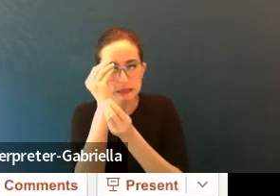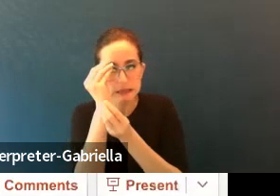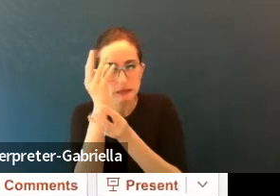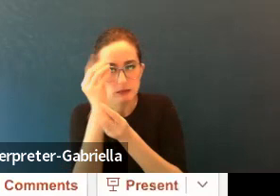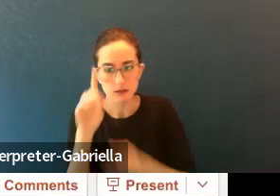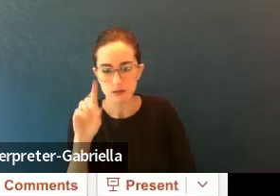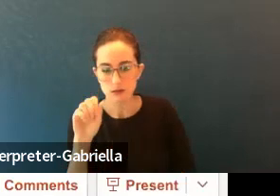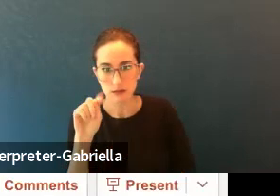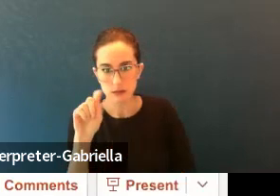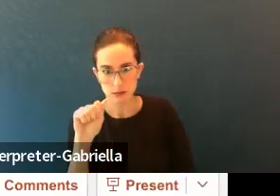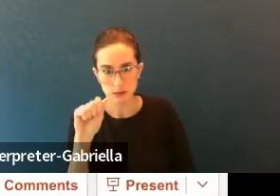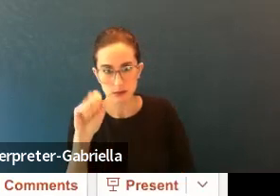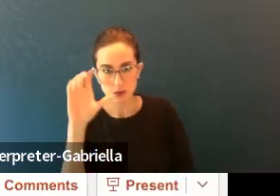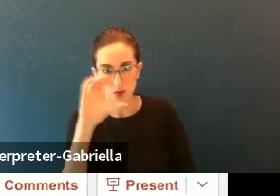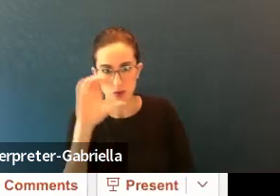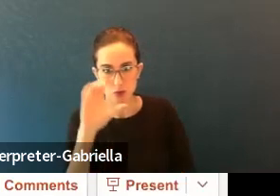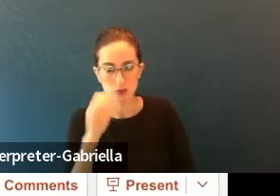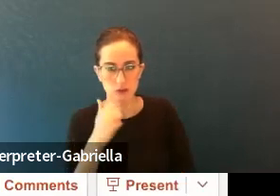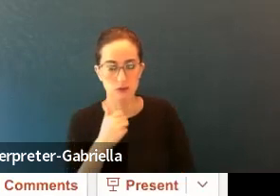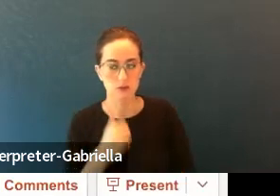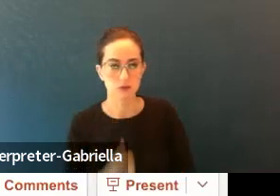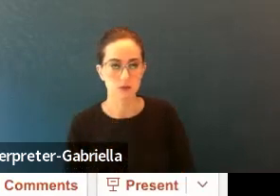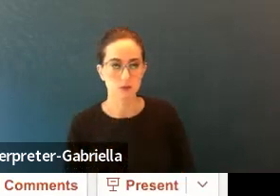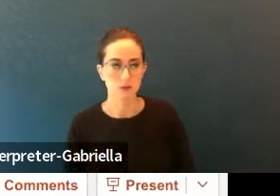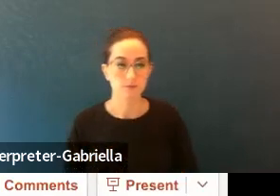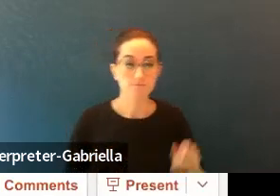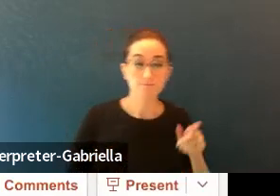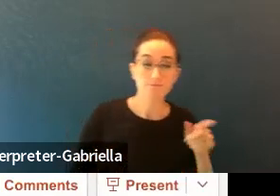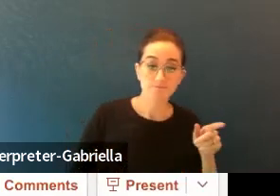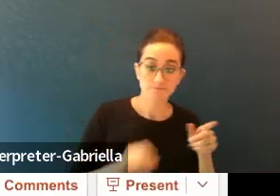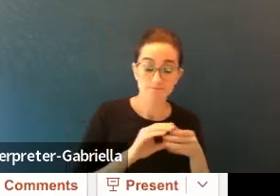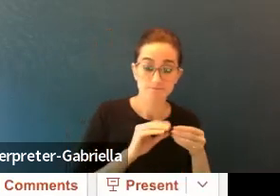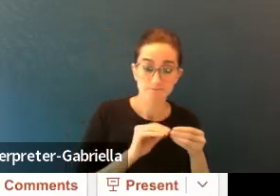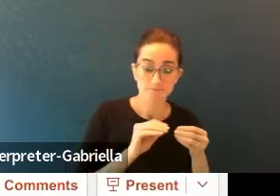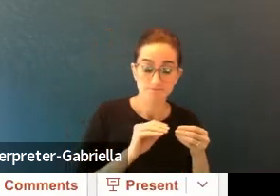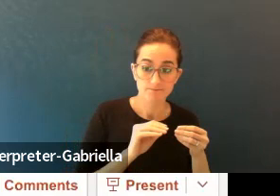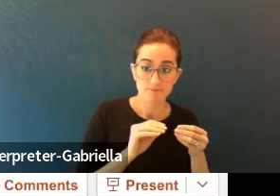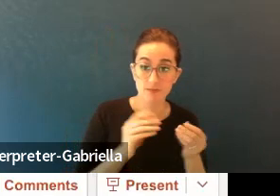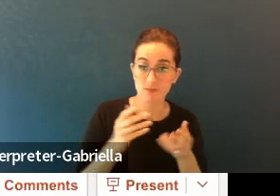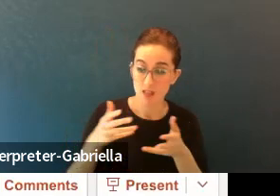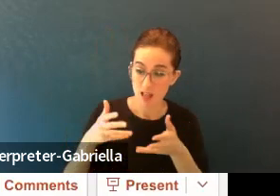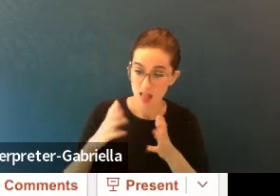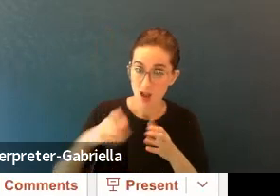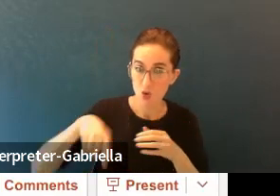this is your opportunity to be interactive with this. So we have a little bit of a challenge for you on this one.